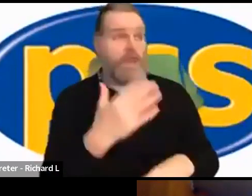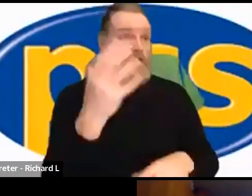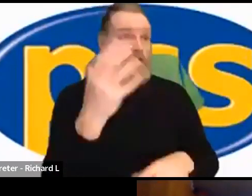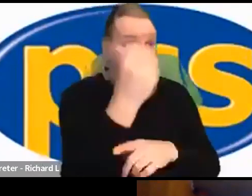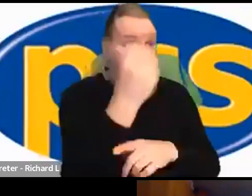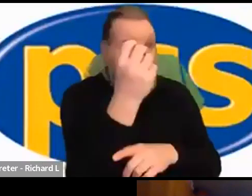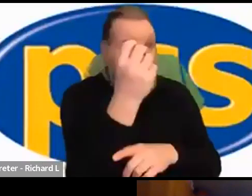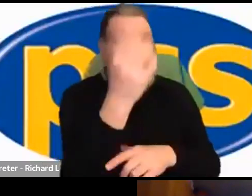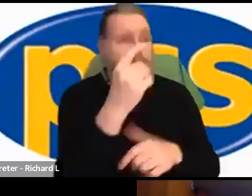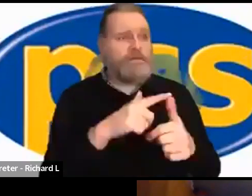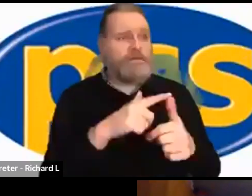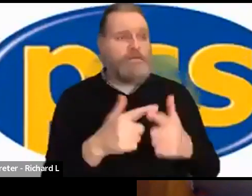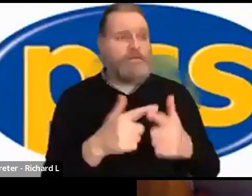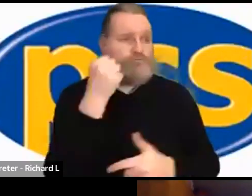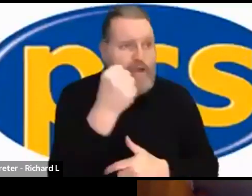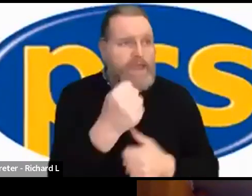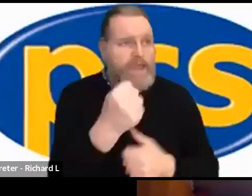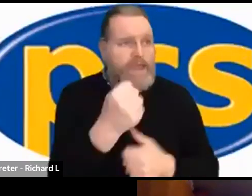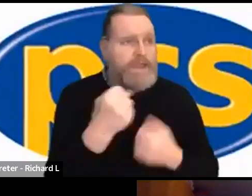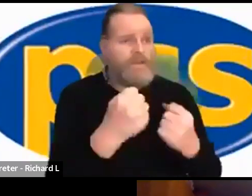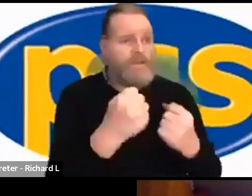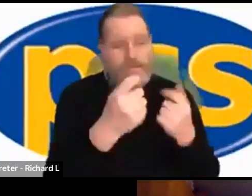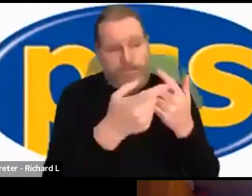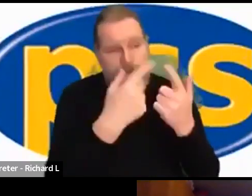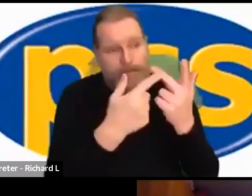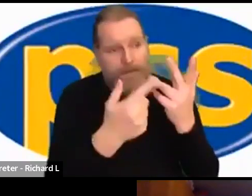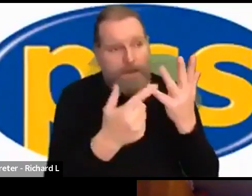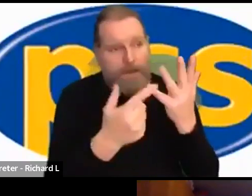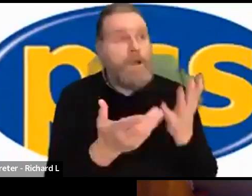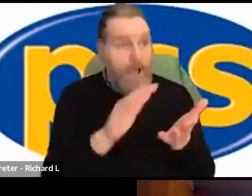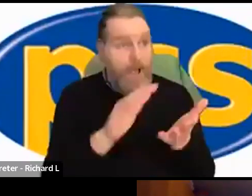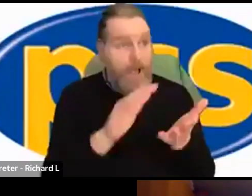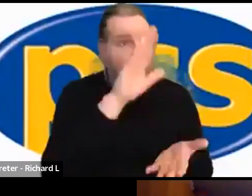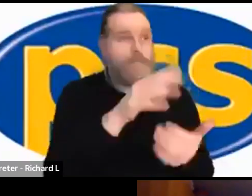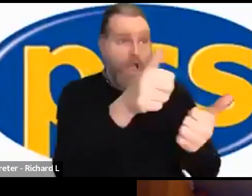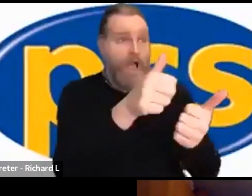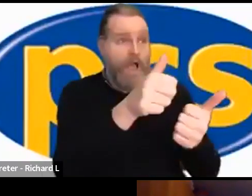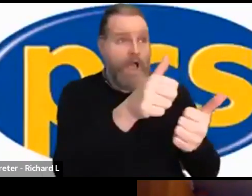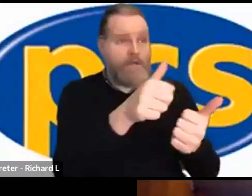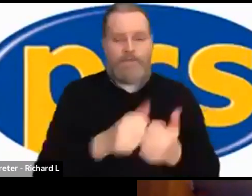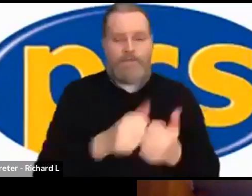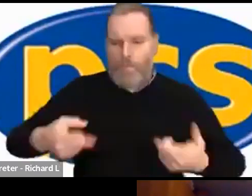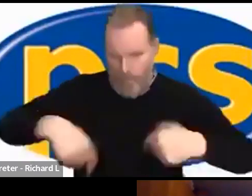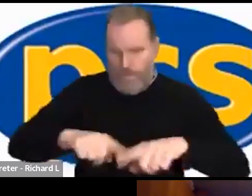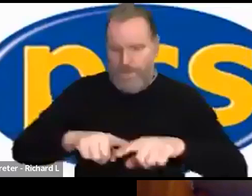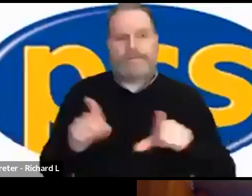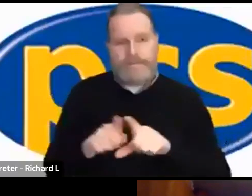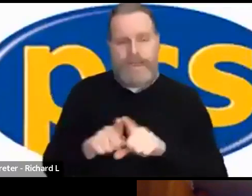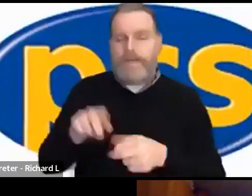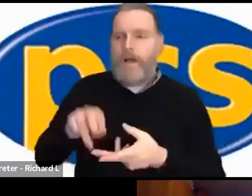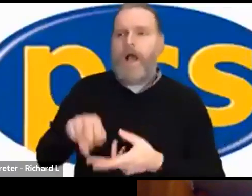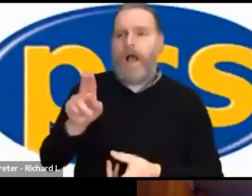and whilst we want teachers and paramedics and train drivers and train workers. orkers, and everyone else to get a orkers, and everyone else to get a decent pay rise we want one as well, we deserve this as much as